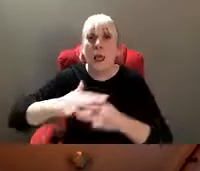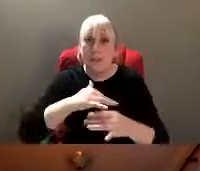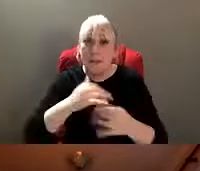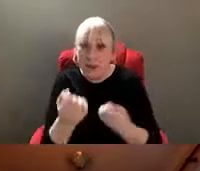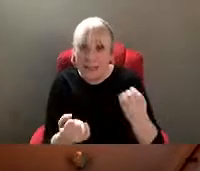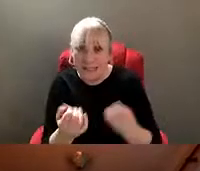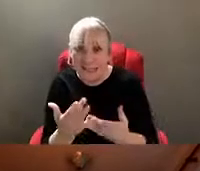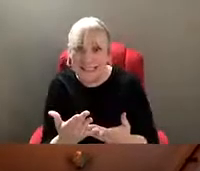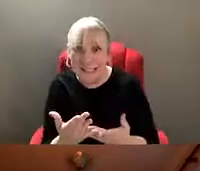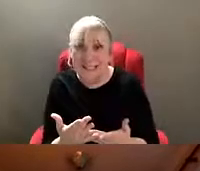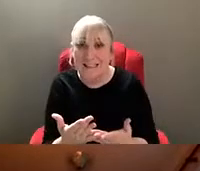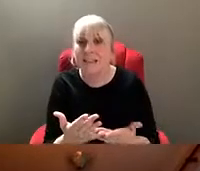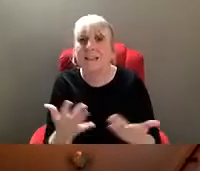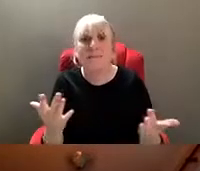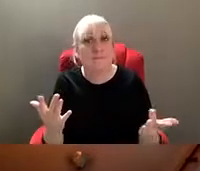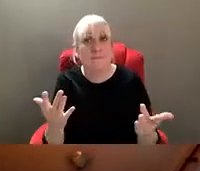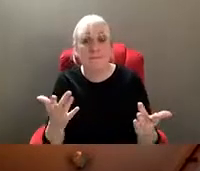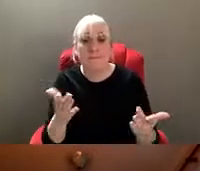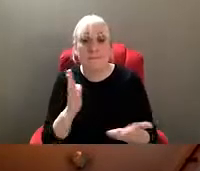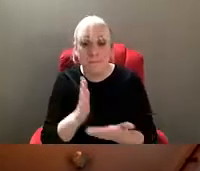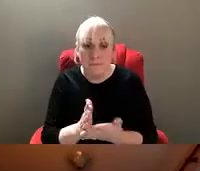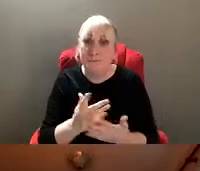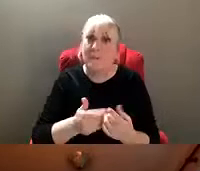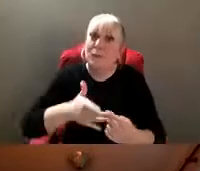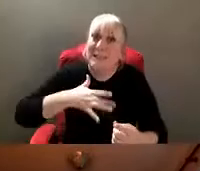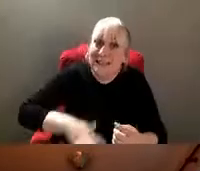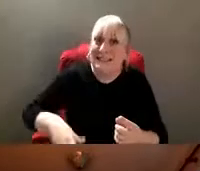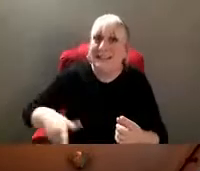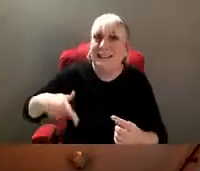it cannot be there without the lived insights of women with disabilities